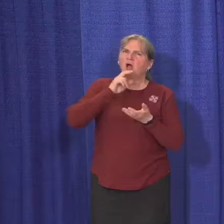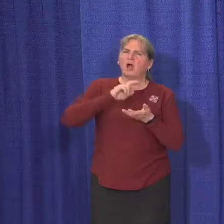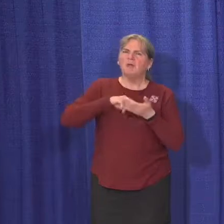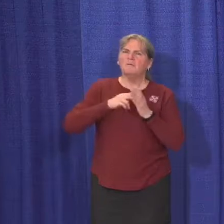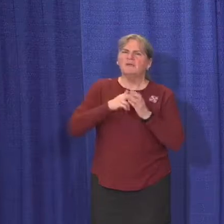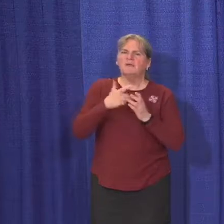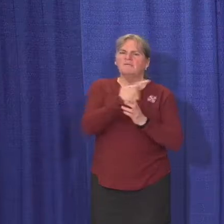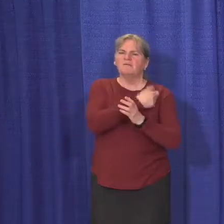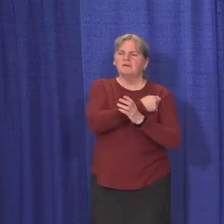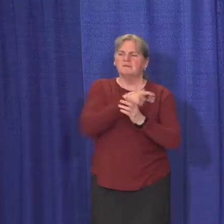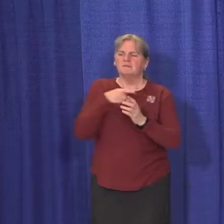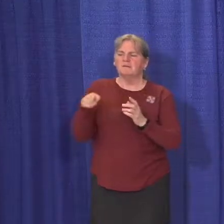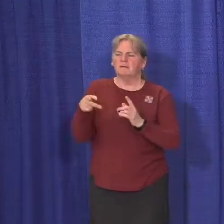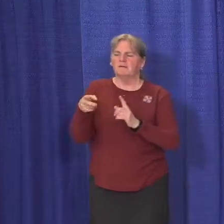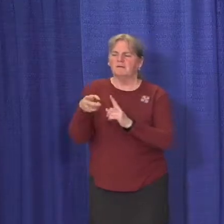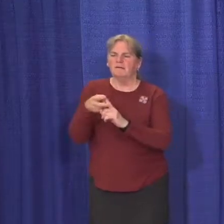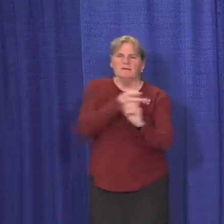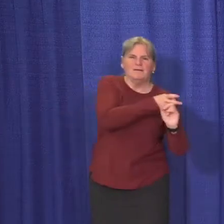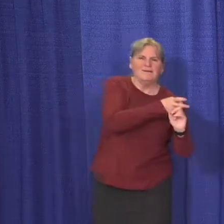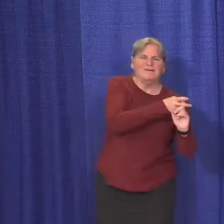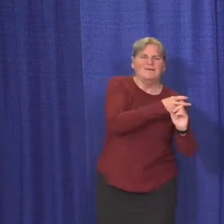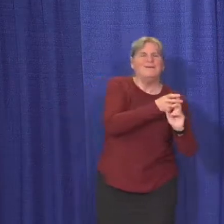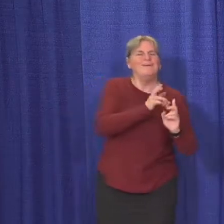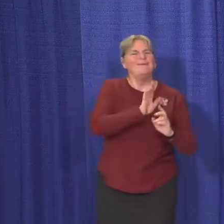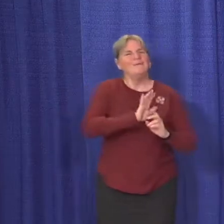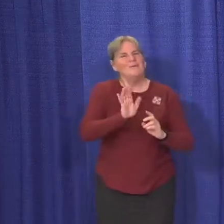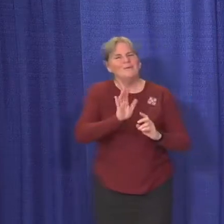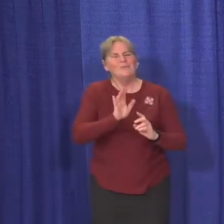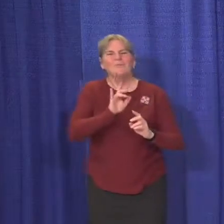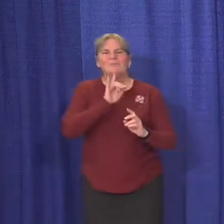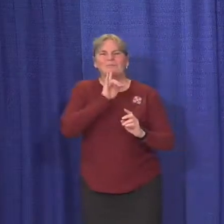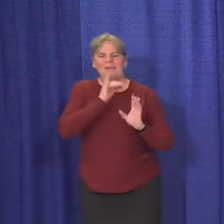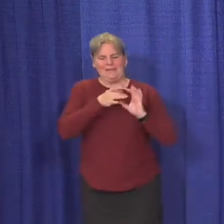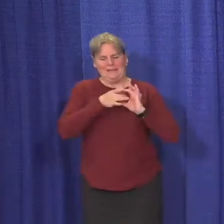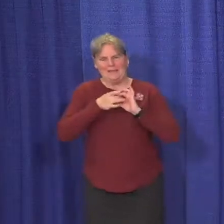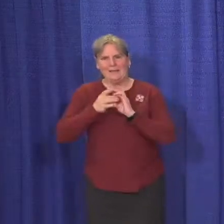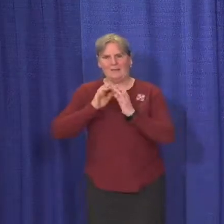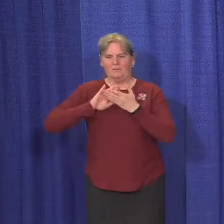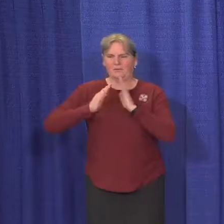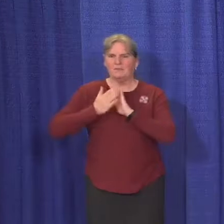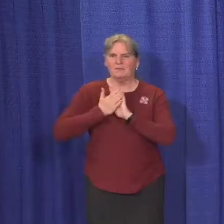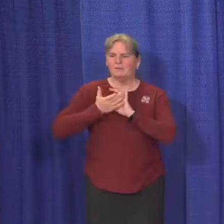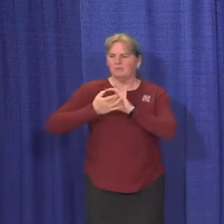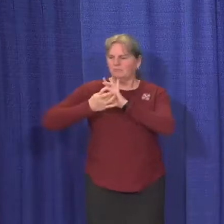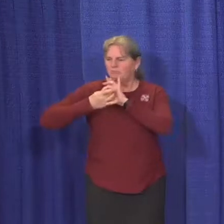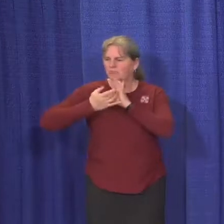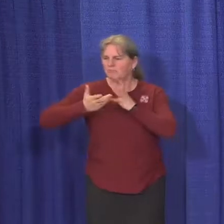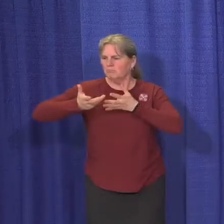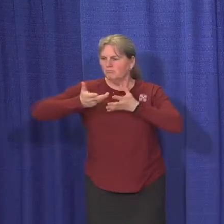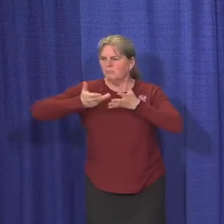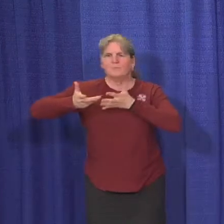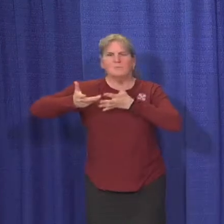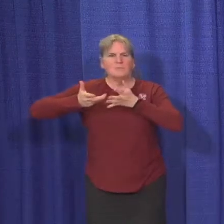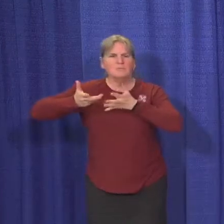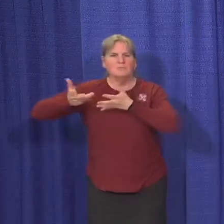to the can, I think this speaks to a community effort and